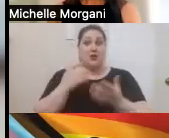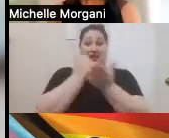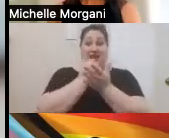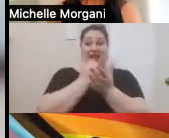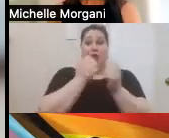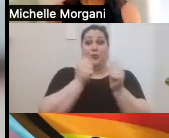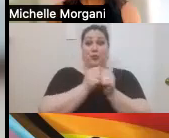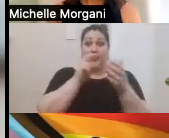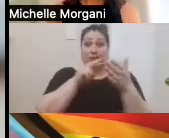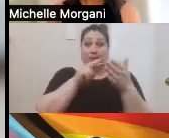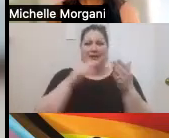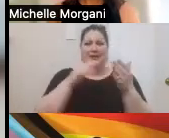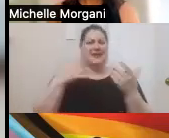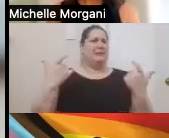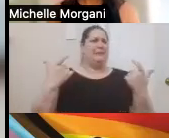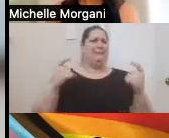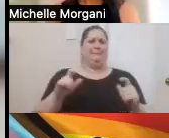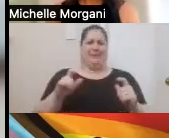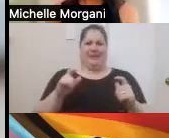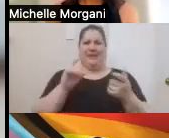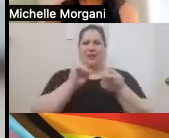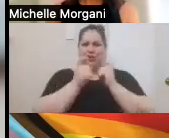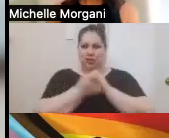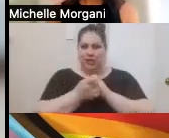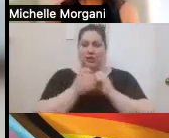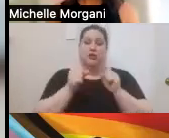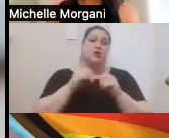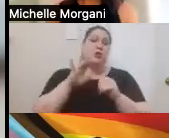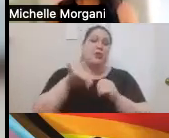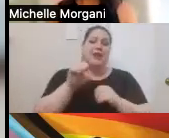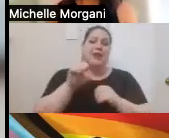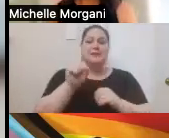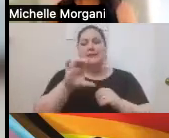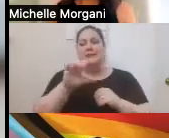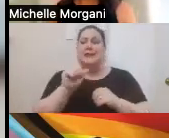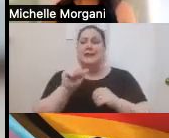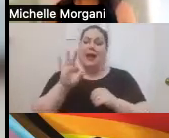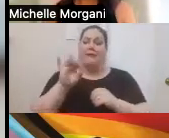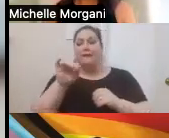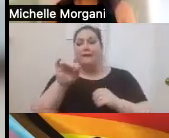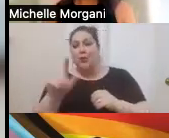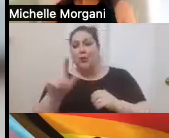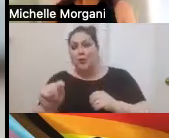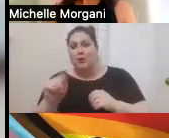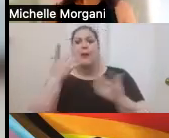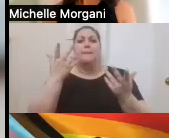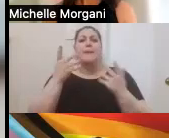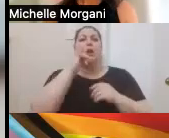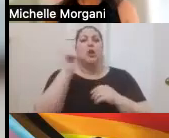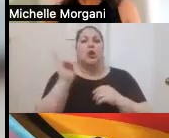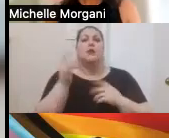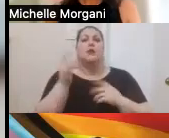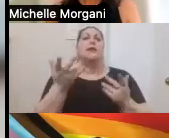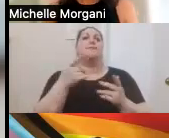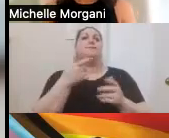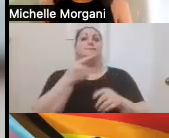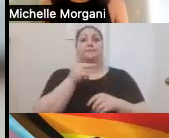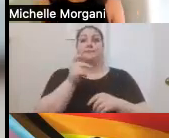So a scaffold might look like Peter starts by using Kurt 12 3000 to read his email.